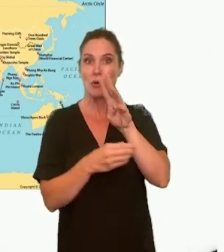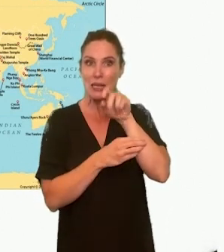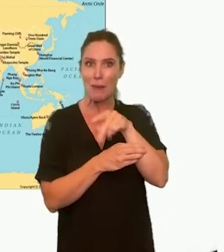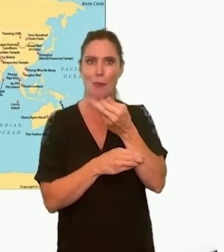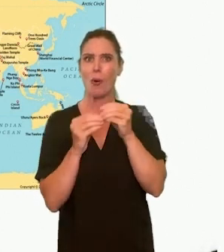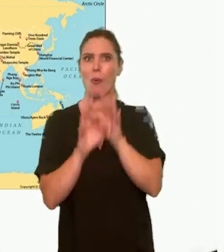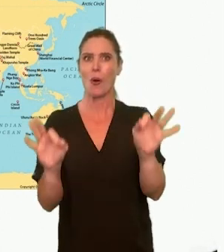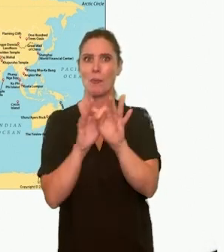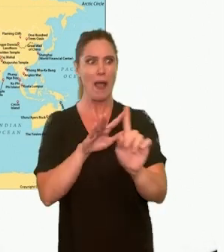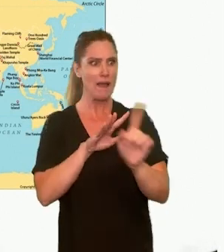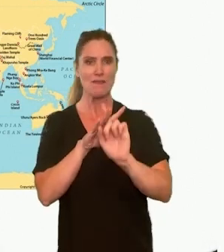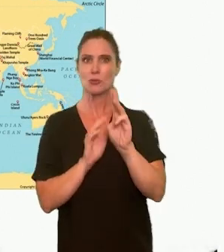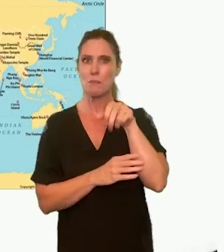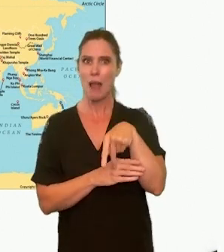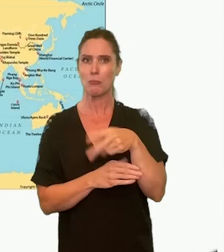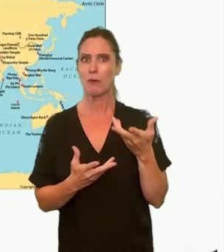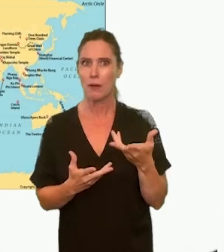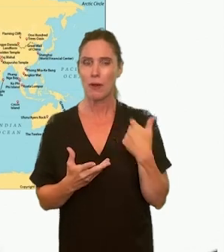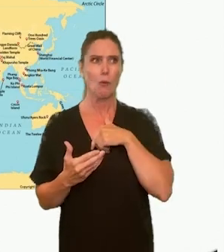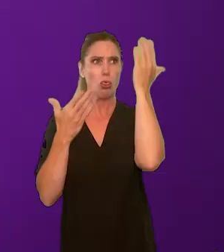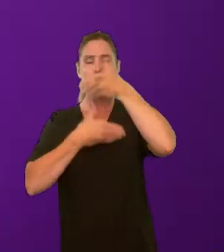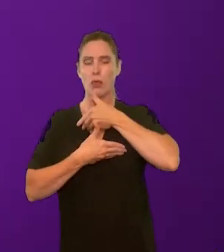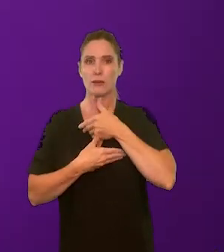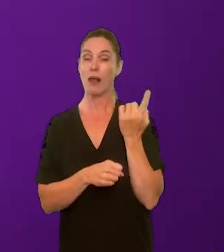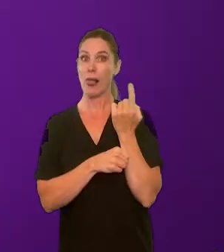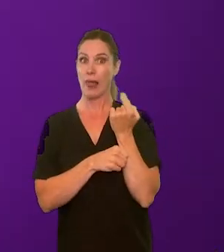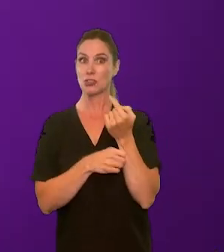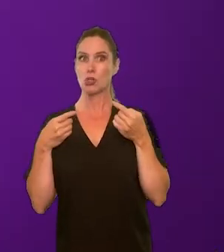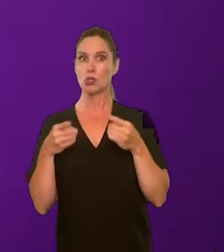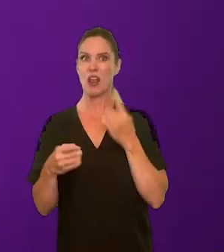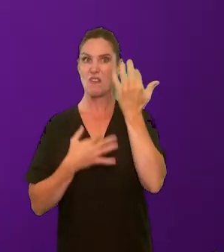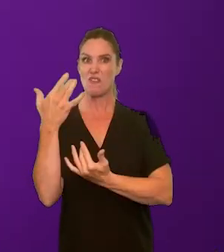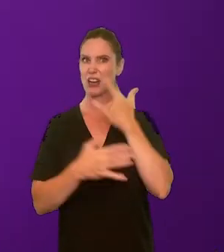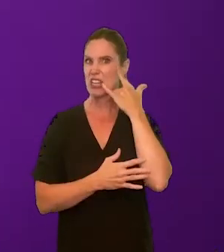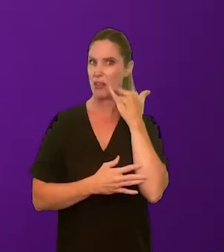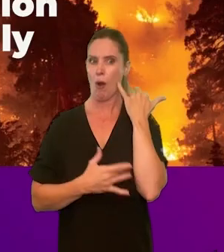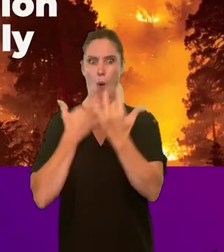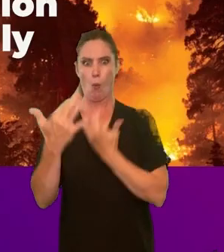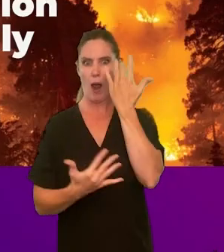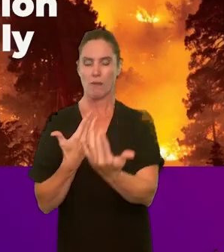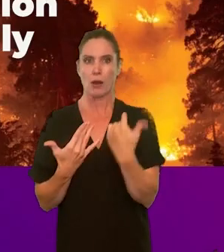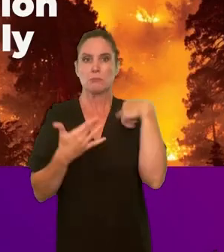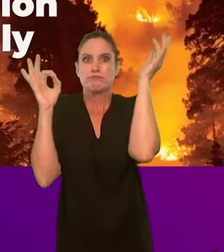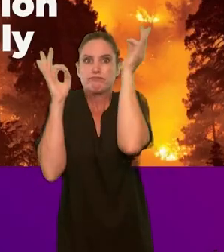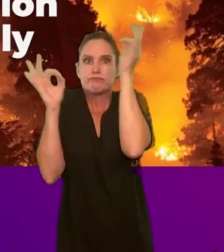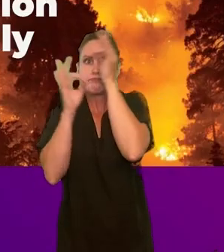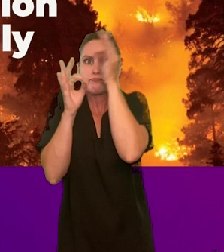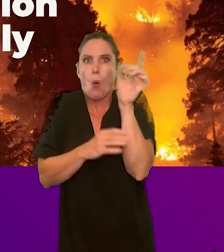Last year, during the wild fires in California, I had no idea where the fire was to know if I should evacuate,